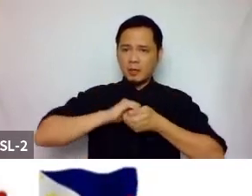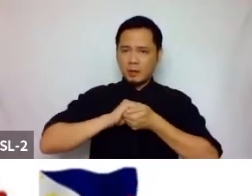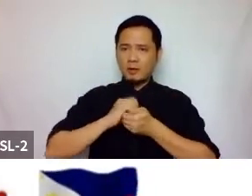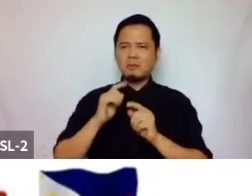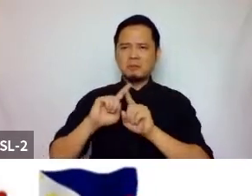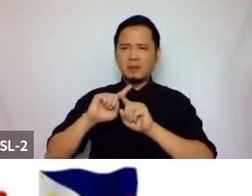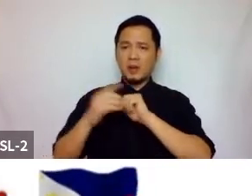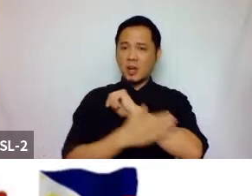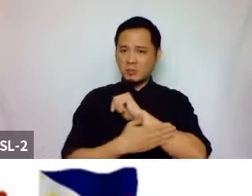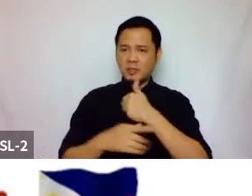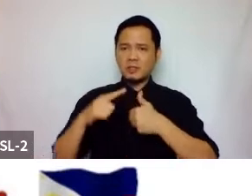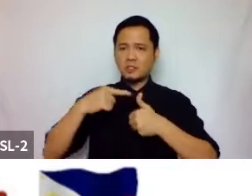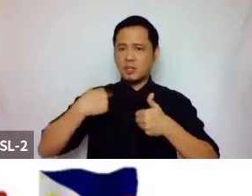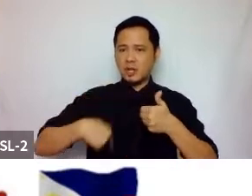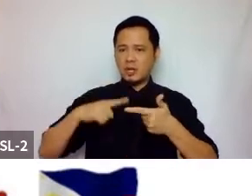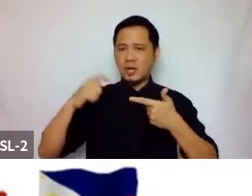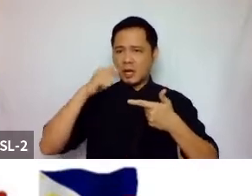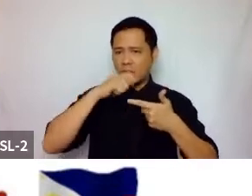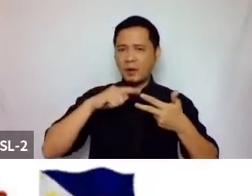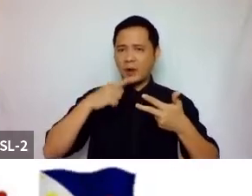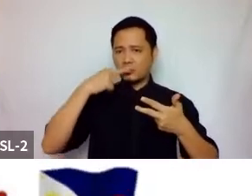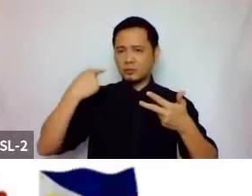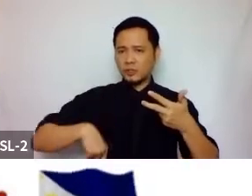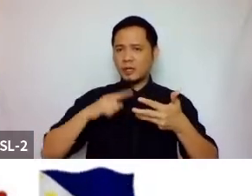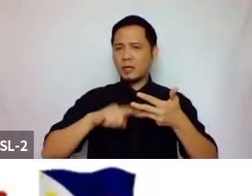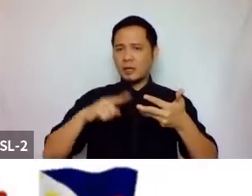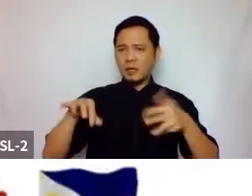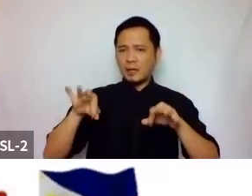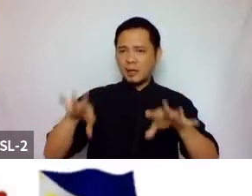China, Taiwan, Russia, Australia, Japan, USA, UK, and more.